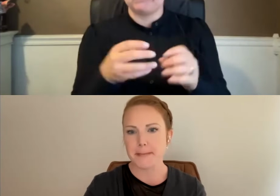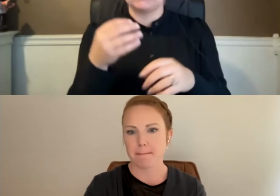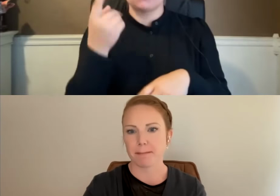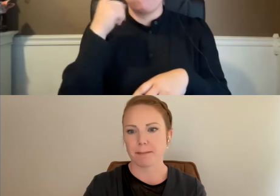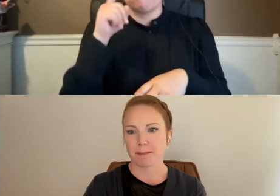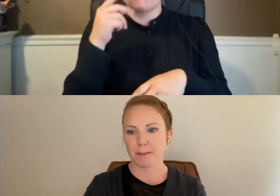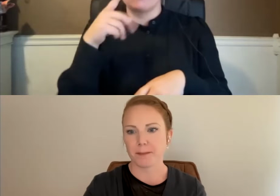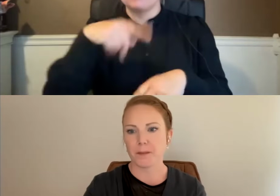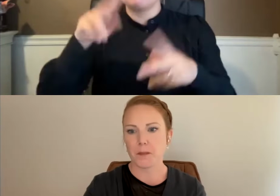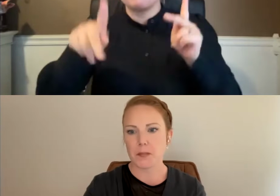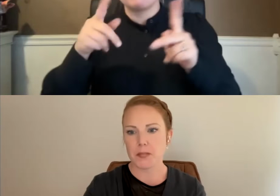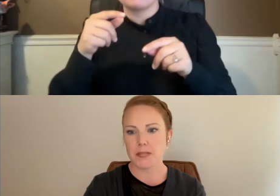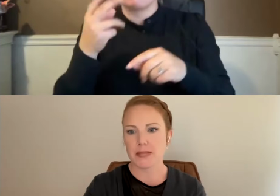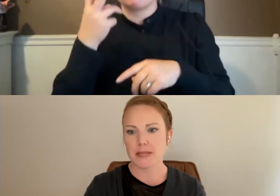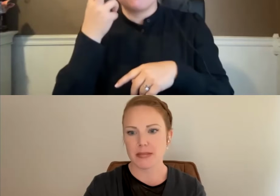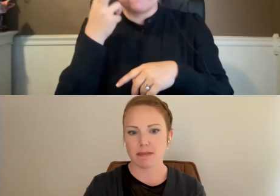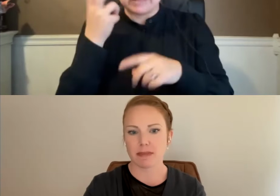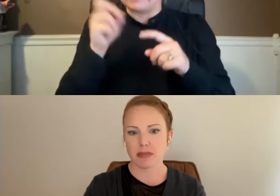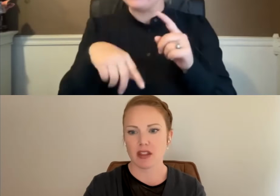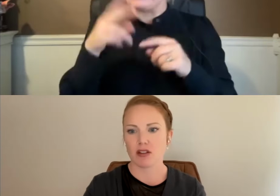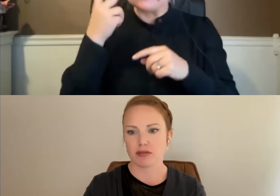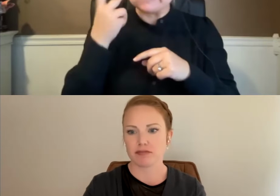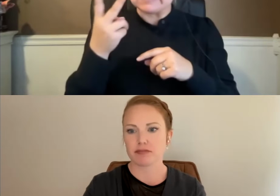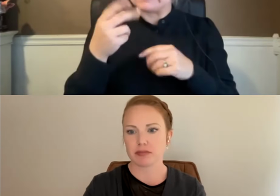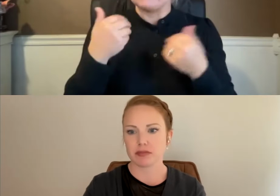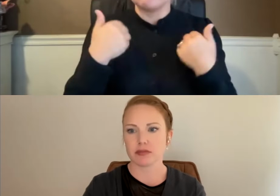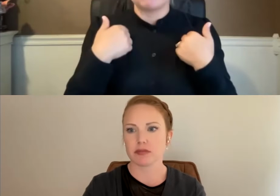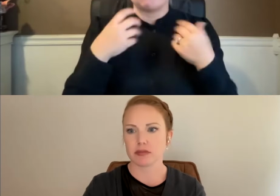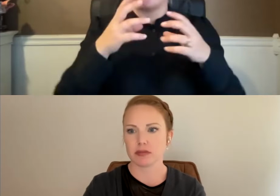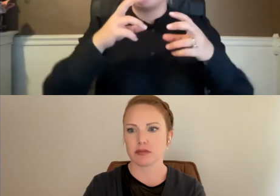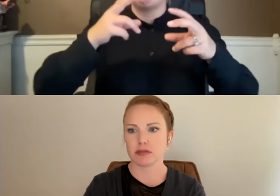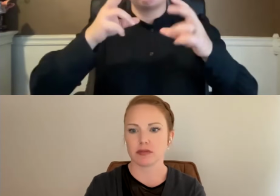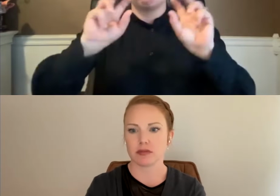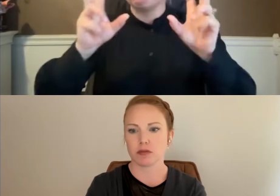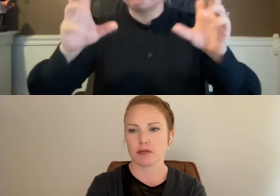set of short phrases that are kind of scattered around the scene, the screen, representing